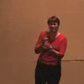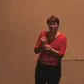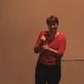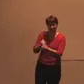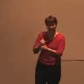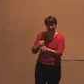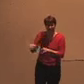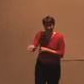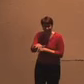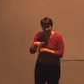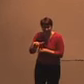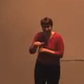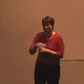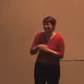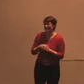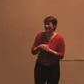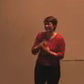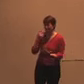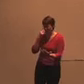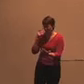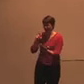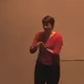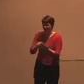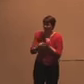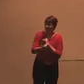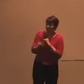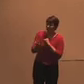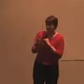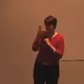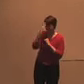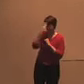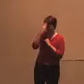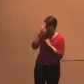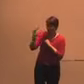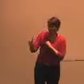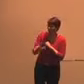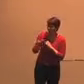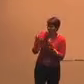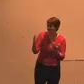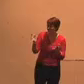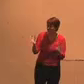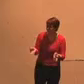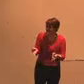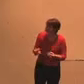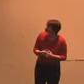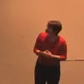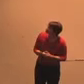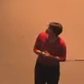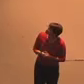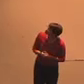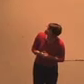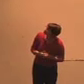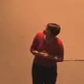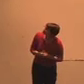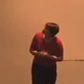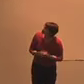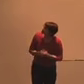Then you will recognize, oh, this is the library. Like this.